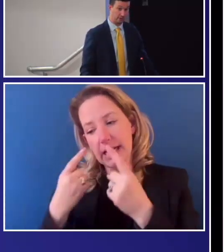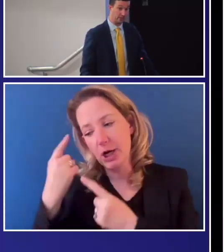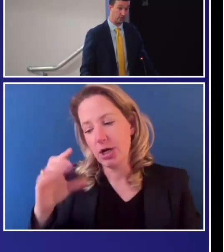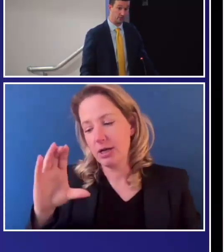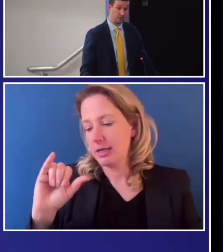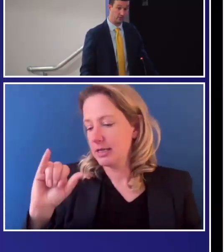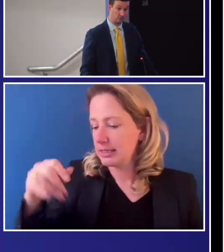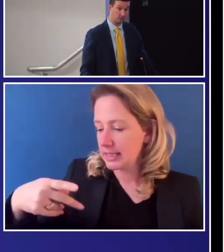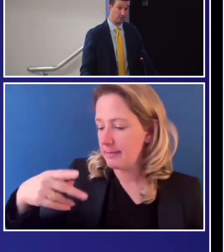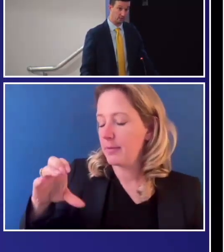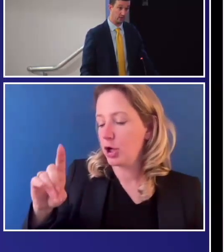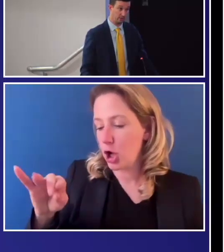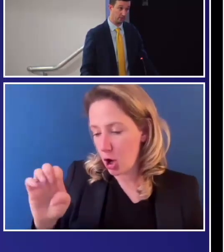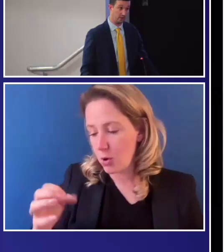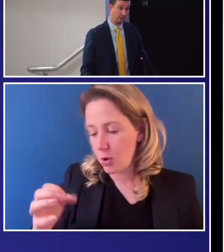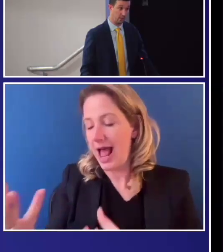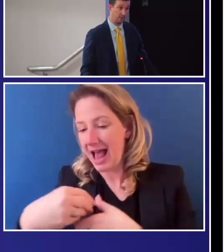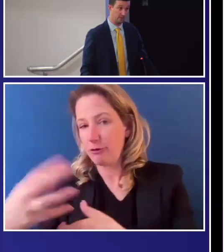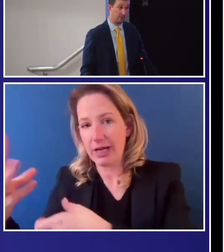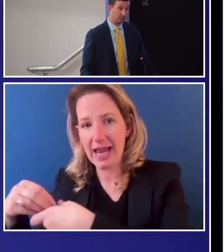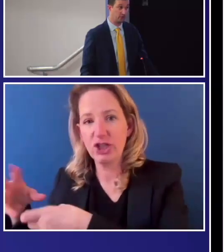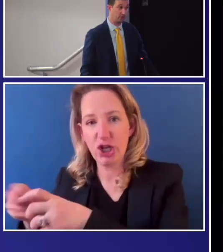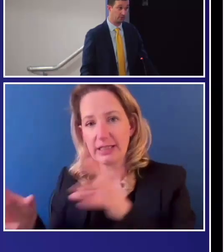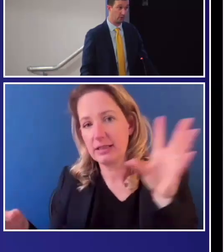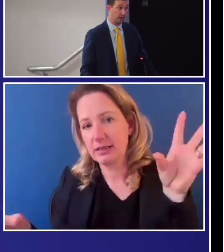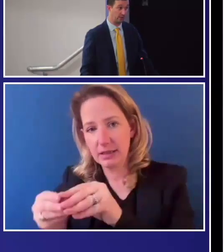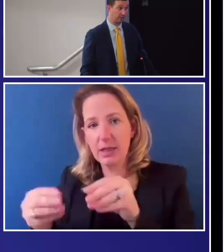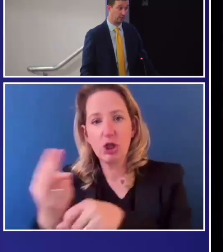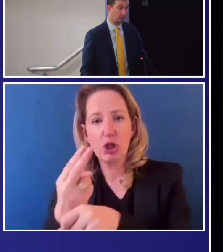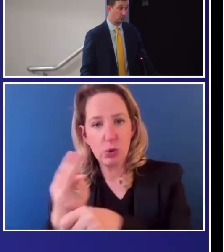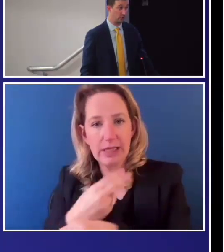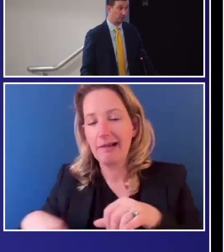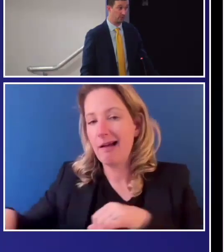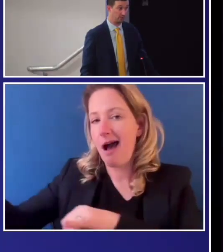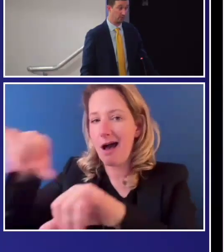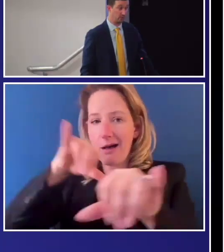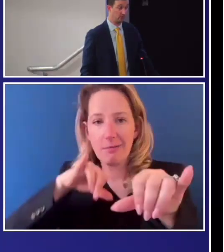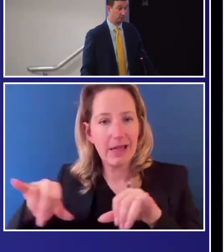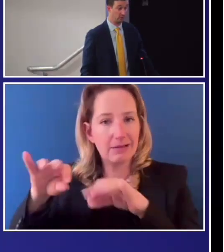aggregations using other common definitions for aggregating two-digit CIP codes into